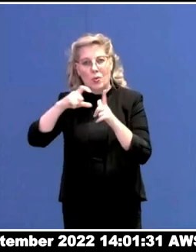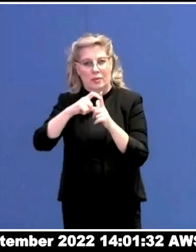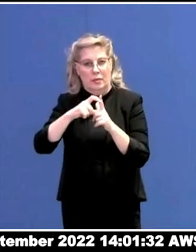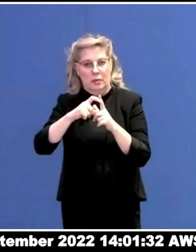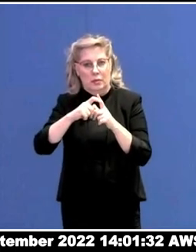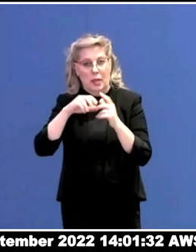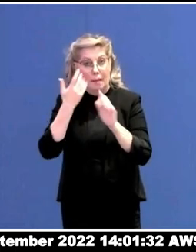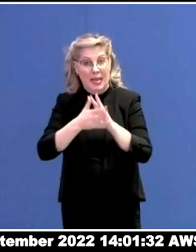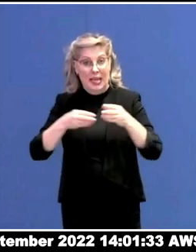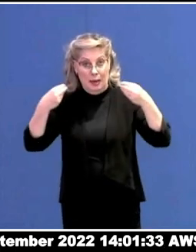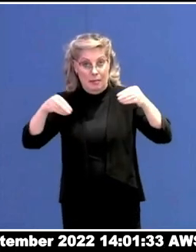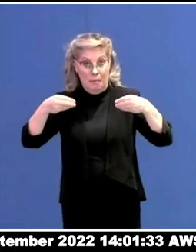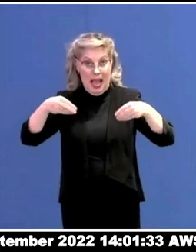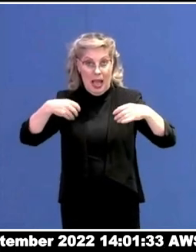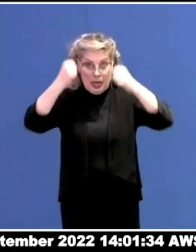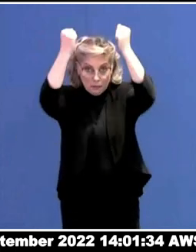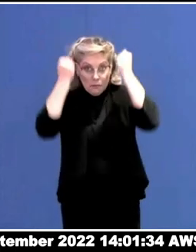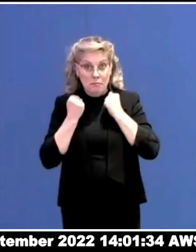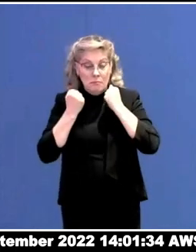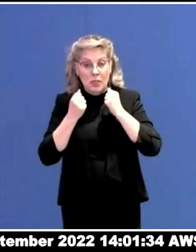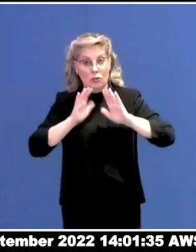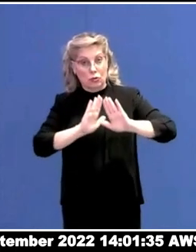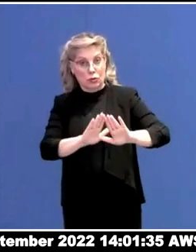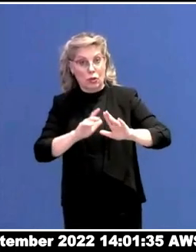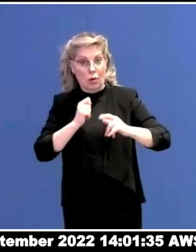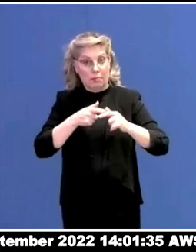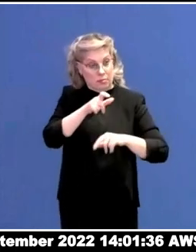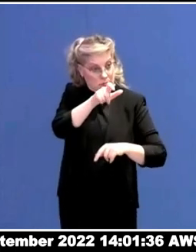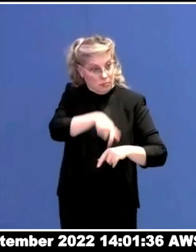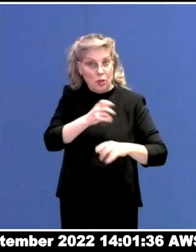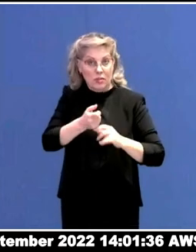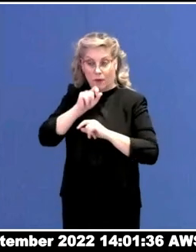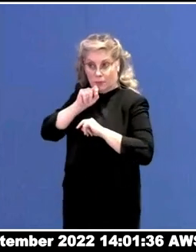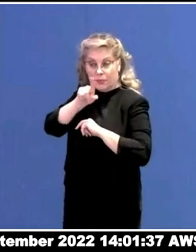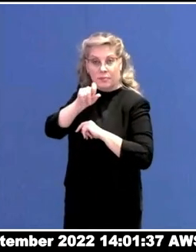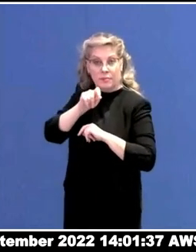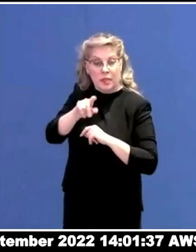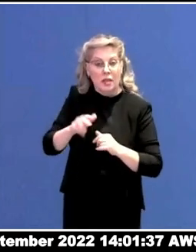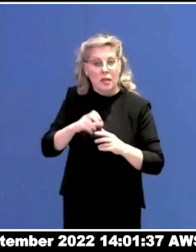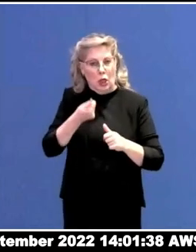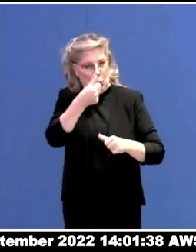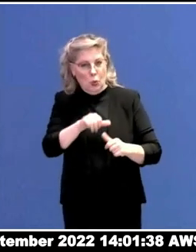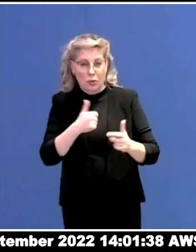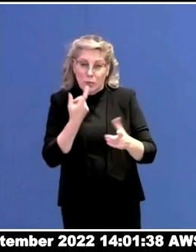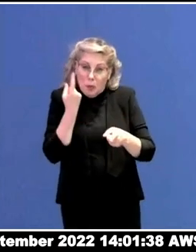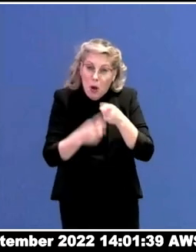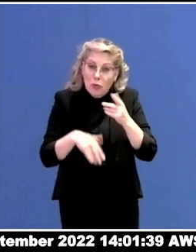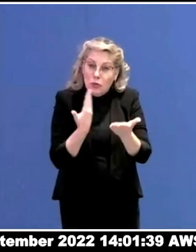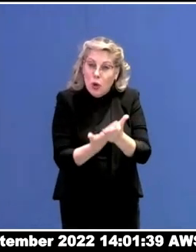in the prison system. And that's because Corrective Services say we are more emotional. So, it's not because we are more violent.